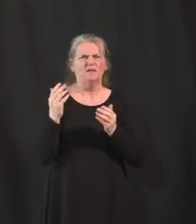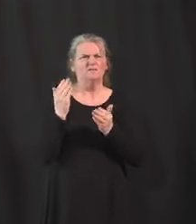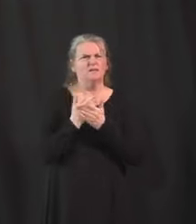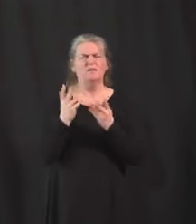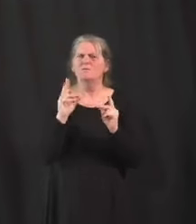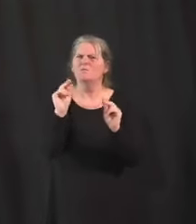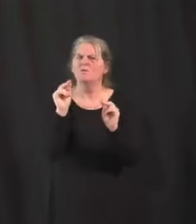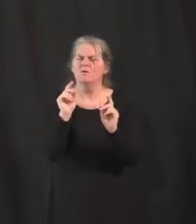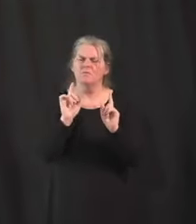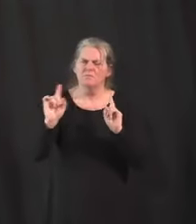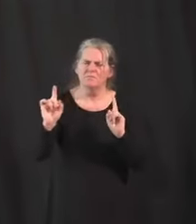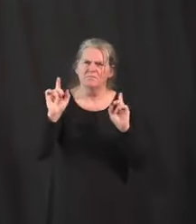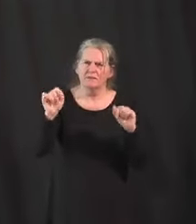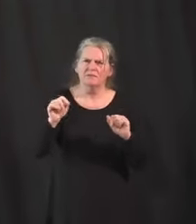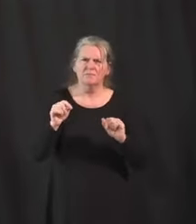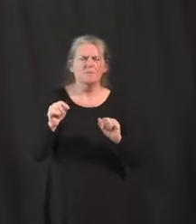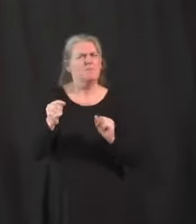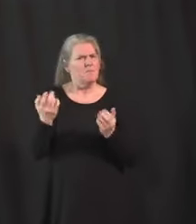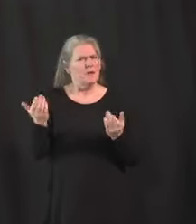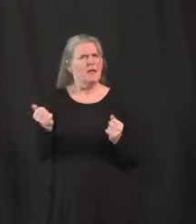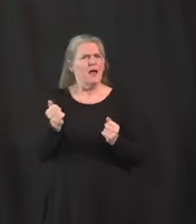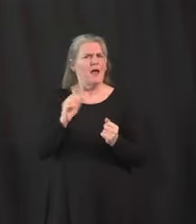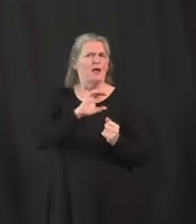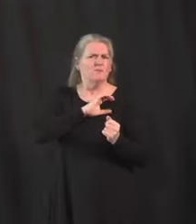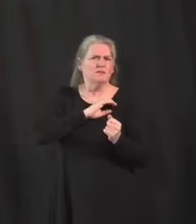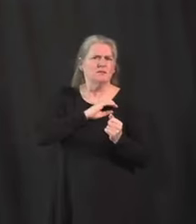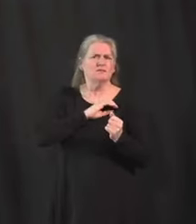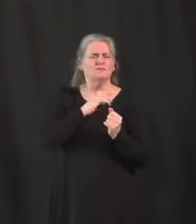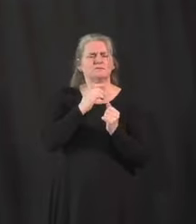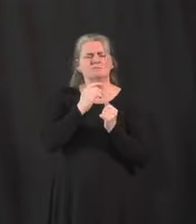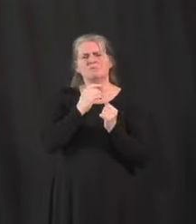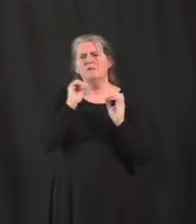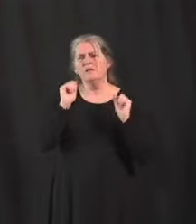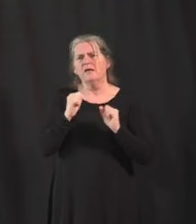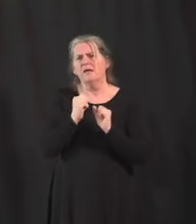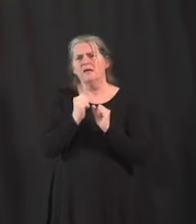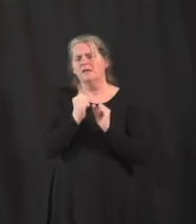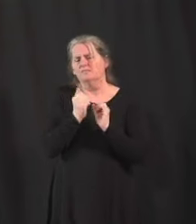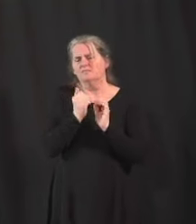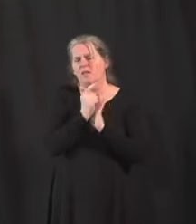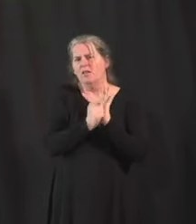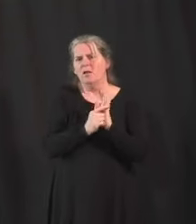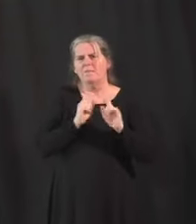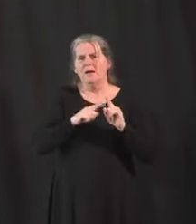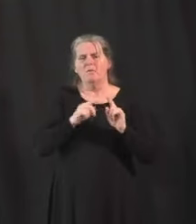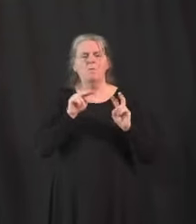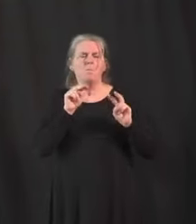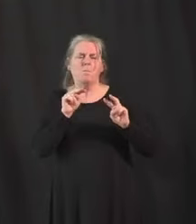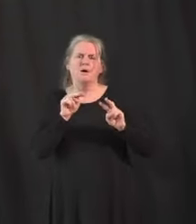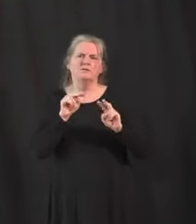AND WE WILL CONTINUE TO MONITOR THAT SITUATION. JACKIE, DO YOU HAVE A FOLLOWUP?